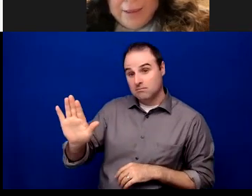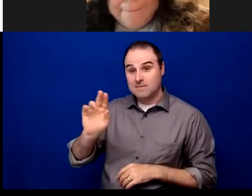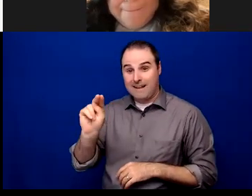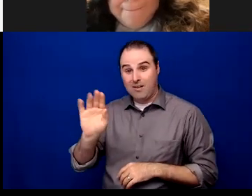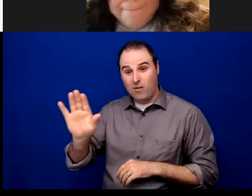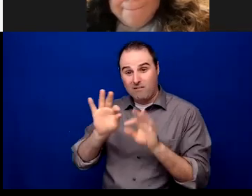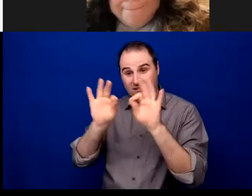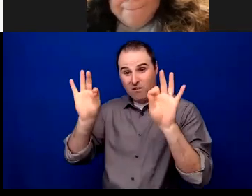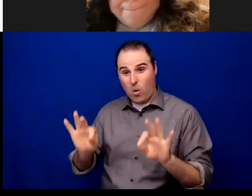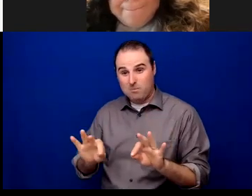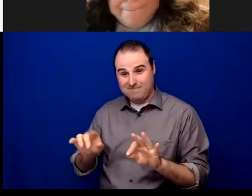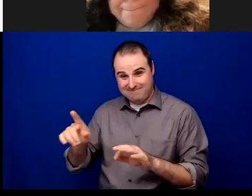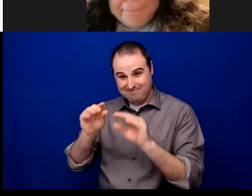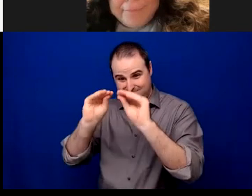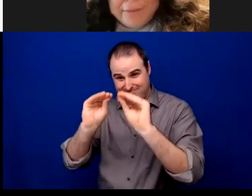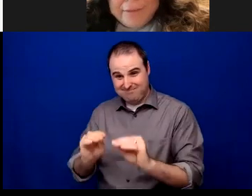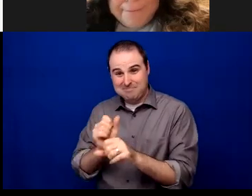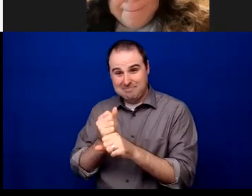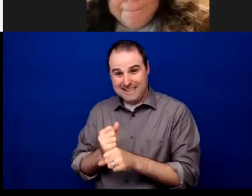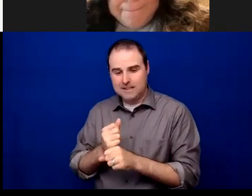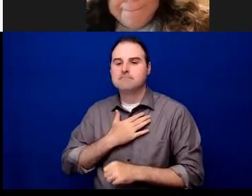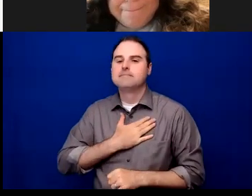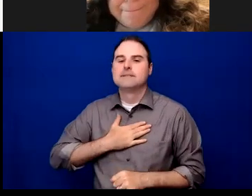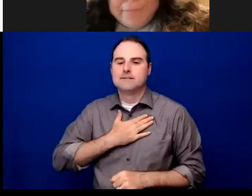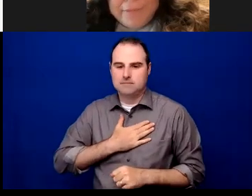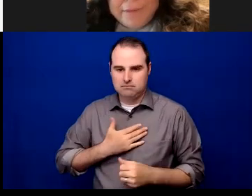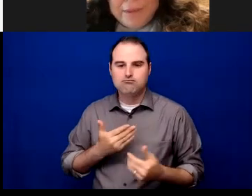you would be interested in continuing to be part of this movement forward on our campus.